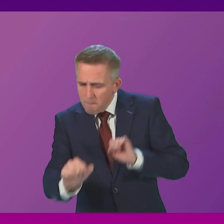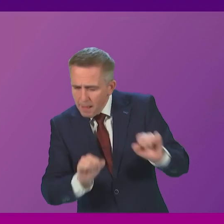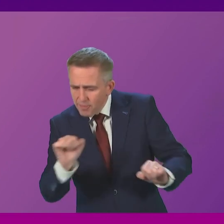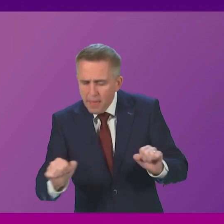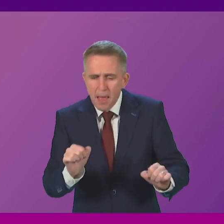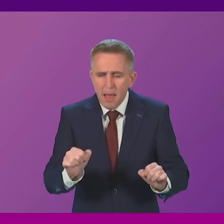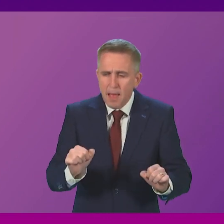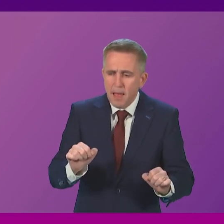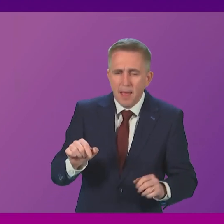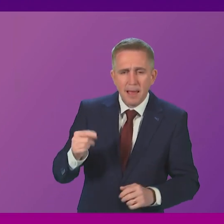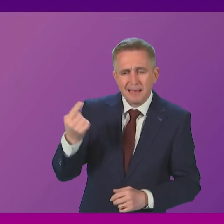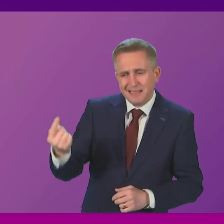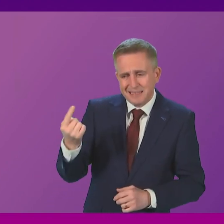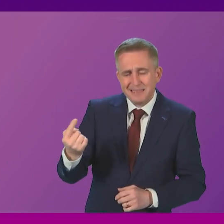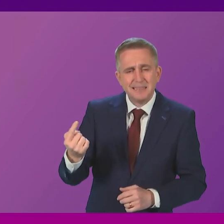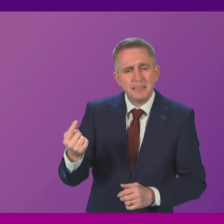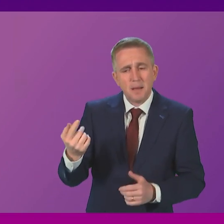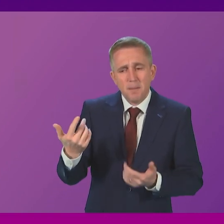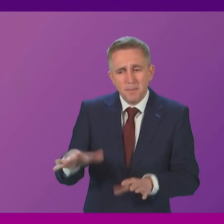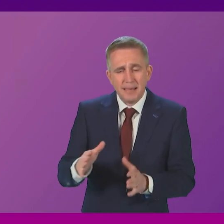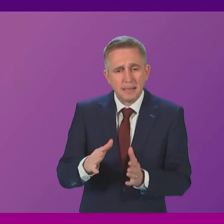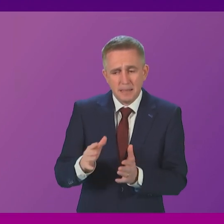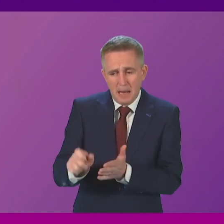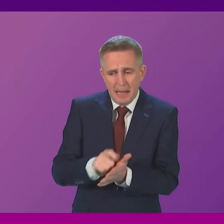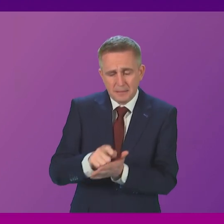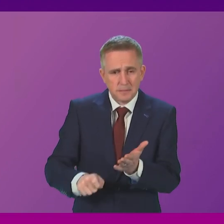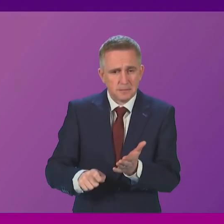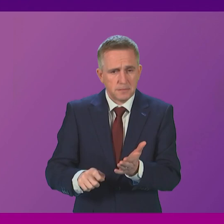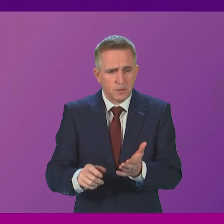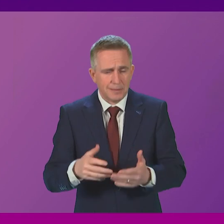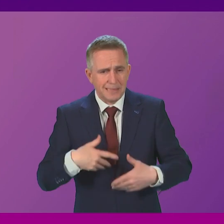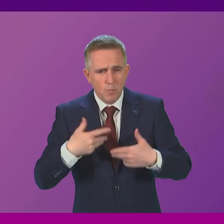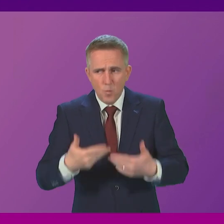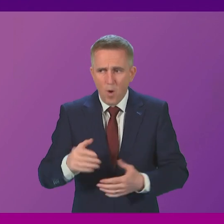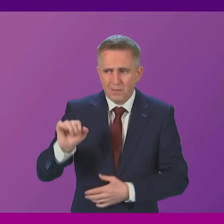As Humza Yousaf had been recently elected, he did not want that to get in the way of